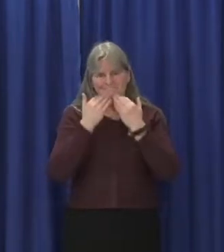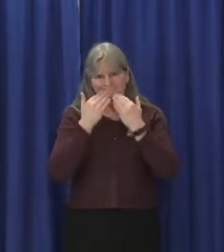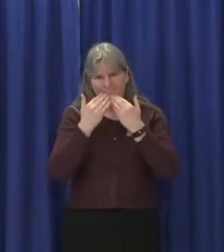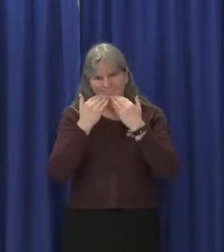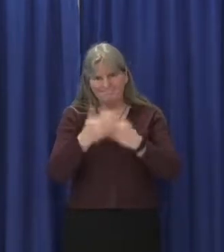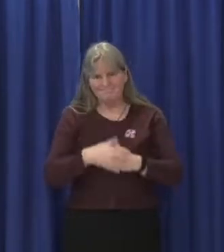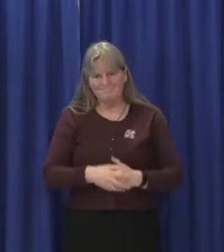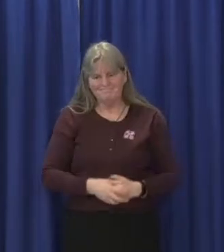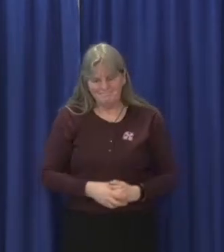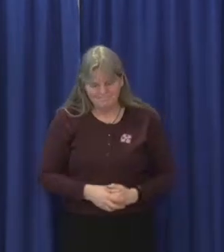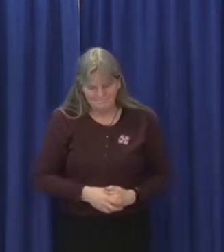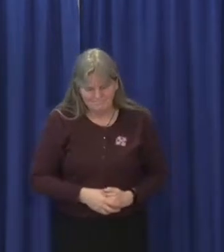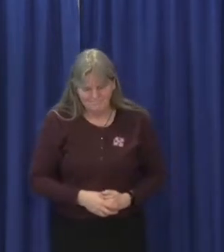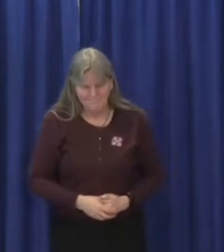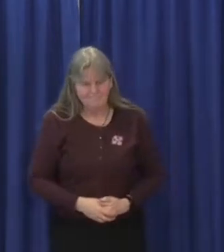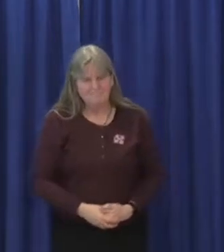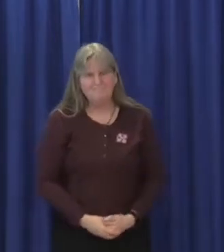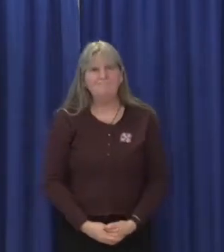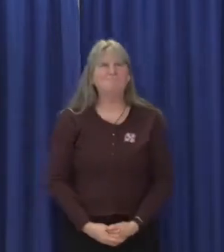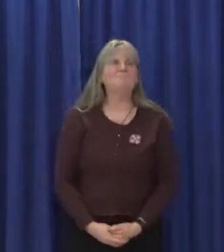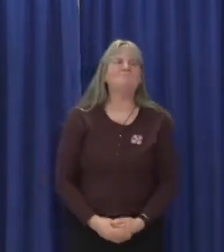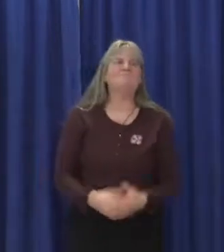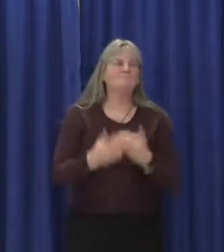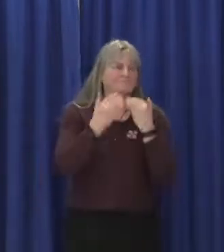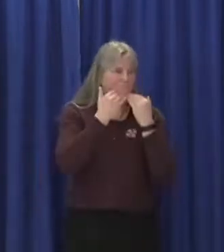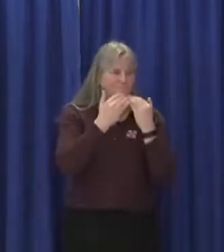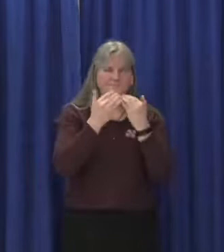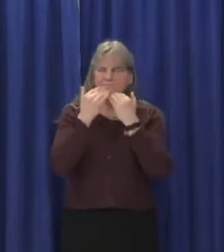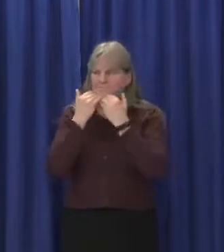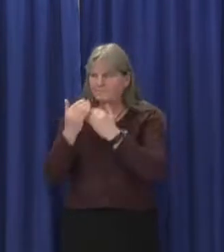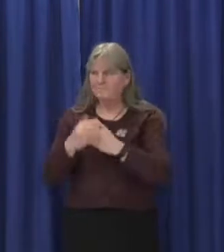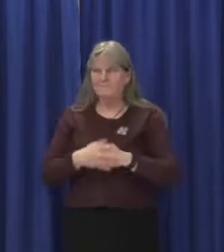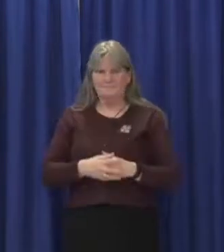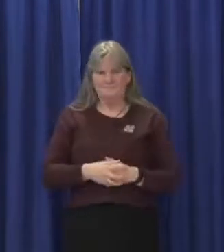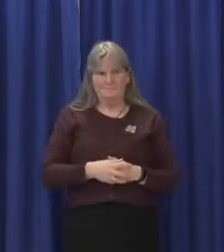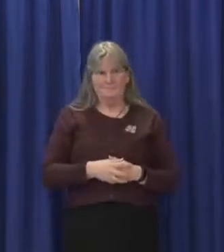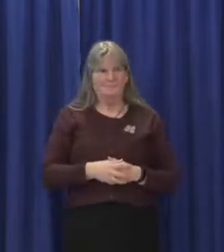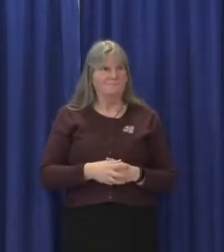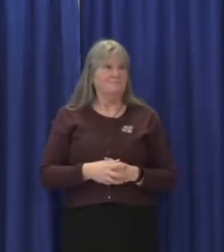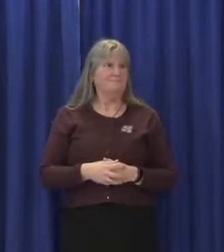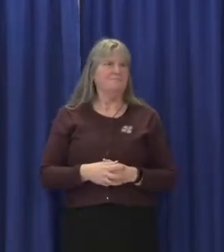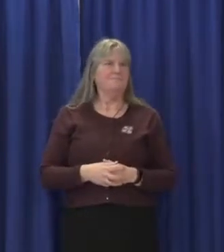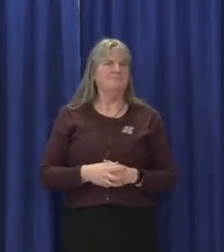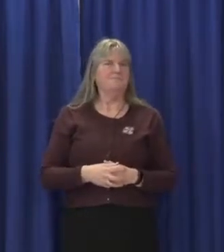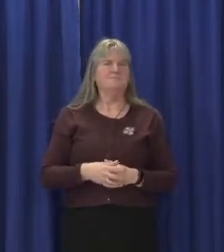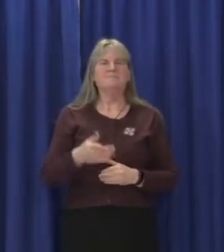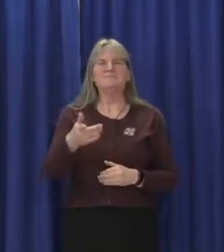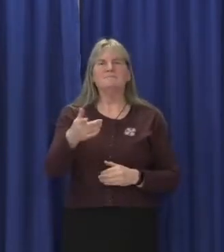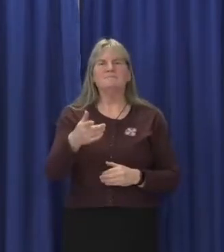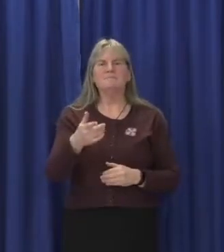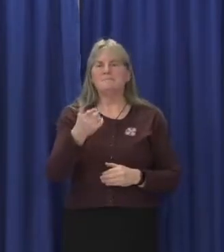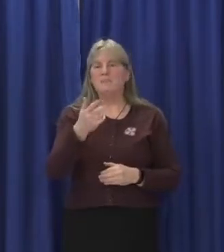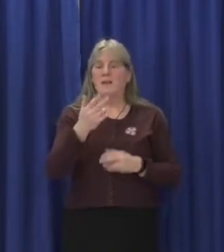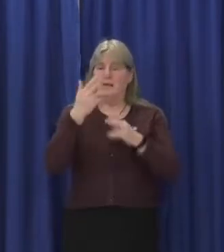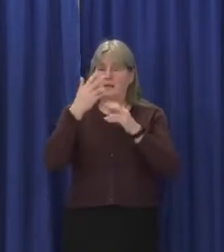Merci. Thank you, Dr Elliott, and thank you Premier Silver. A reminder to reporters, please identify which speaker